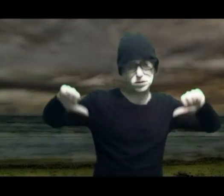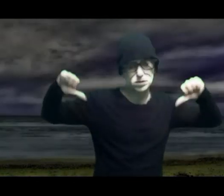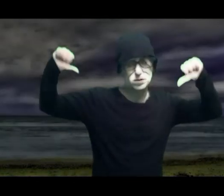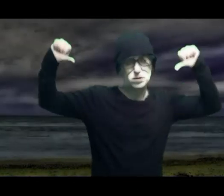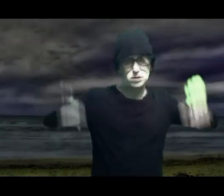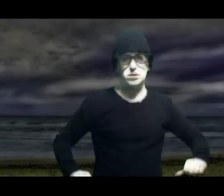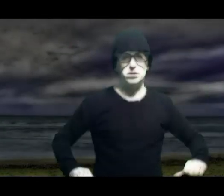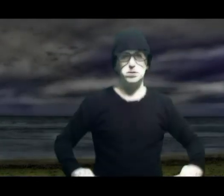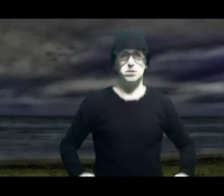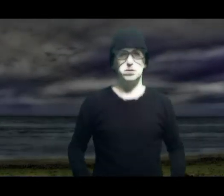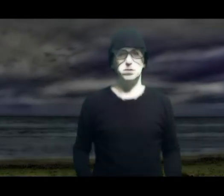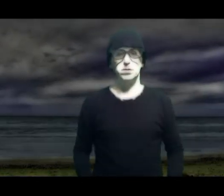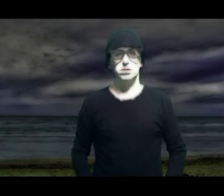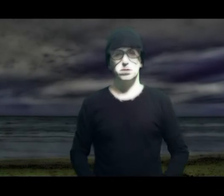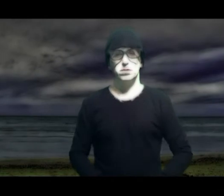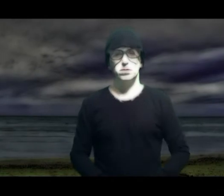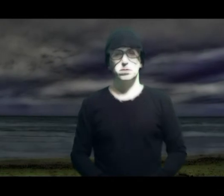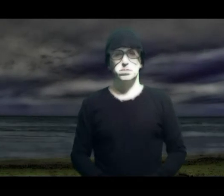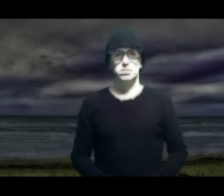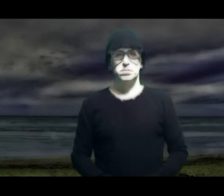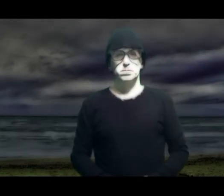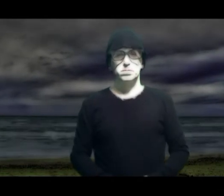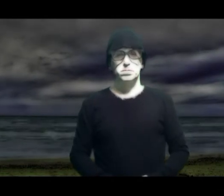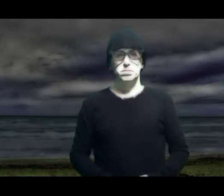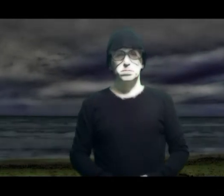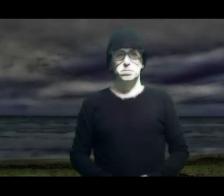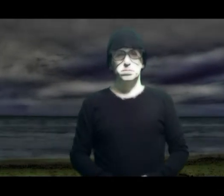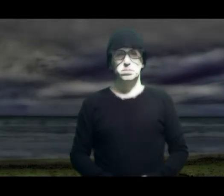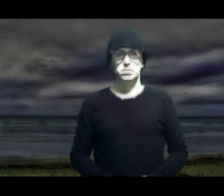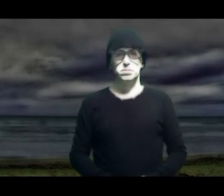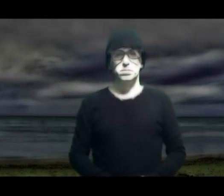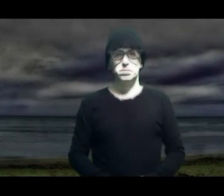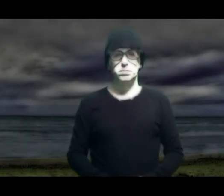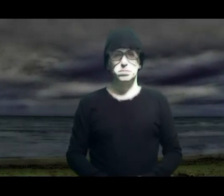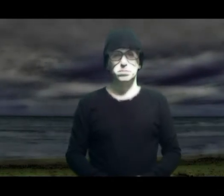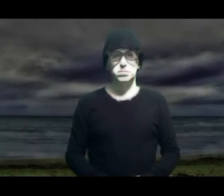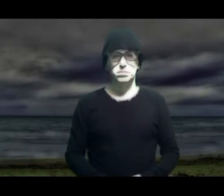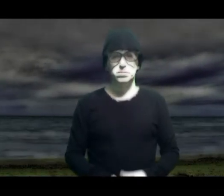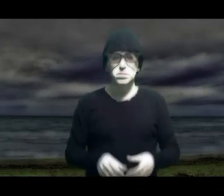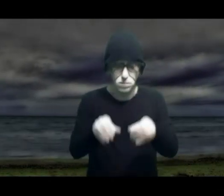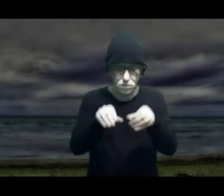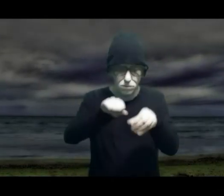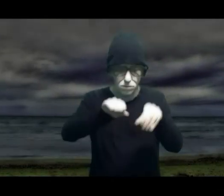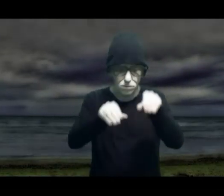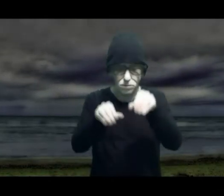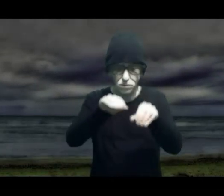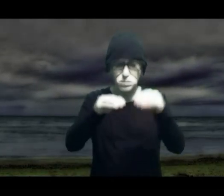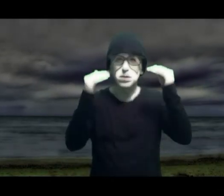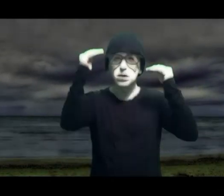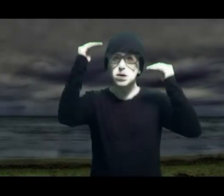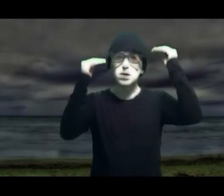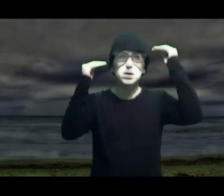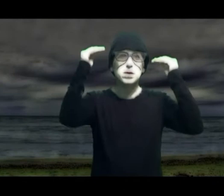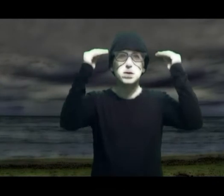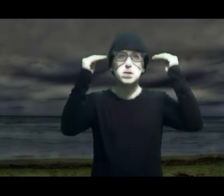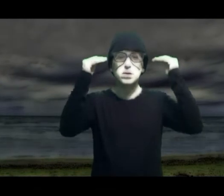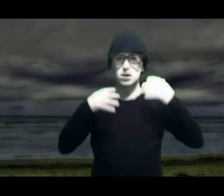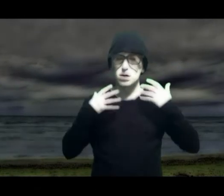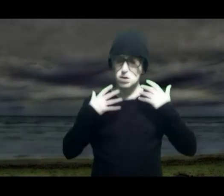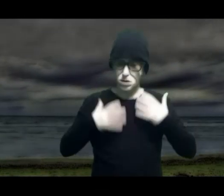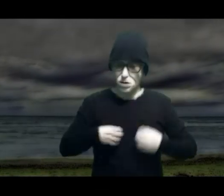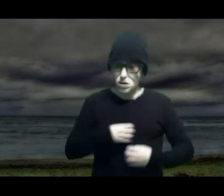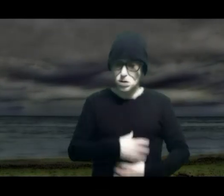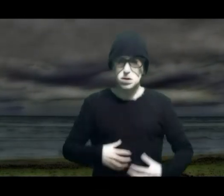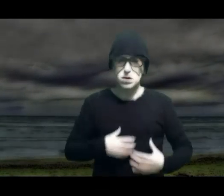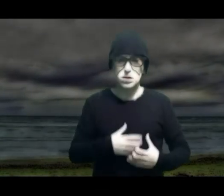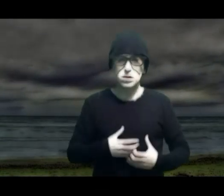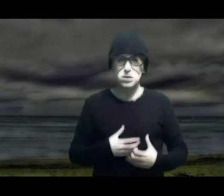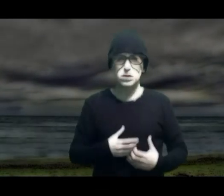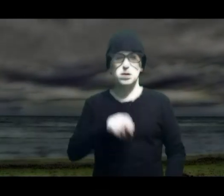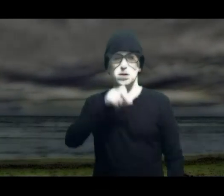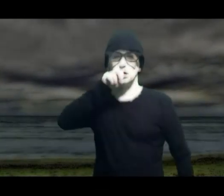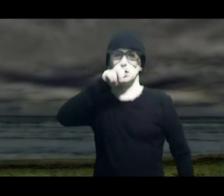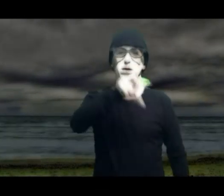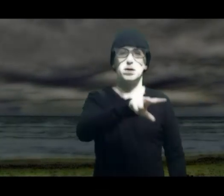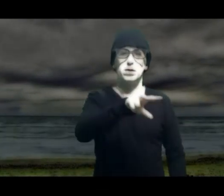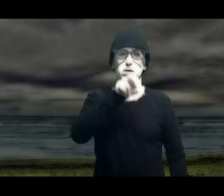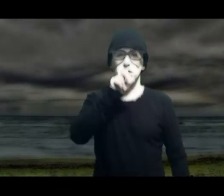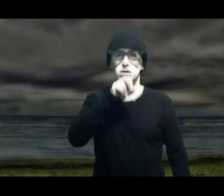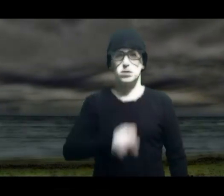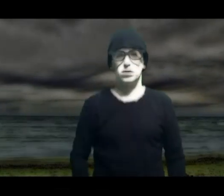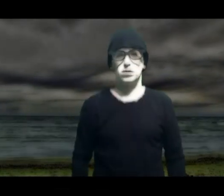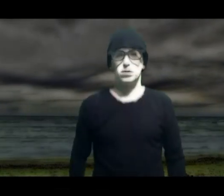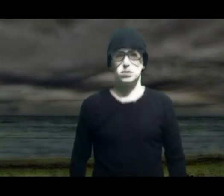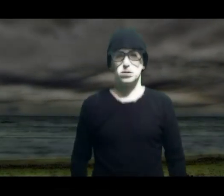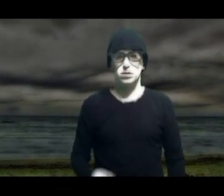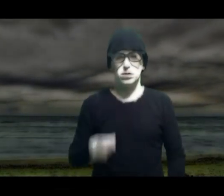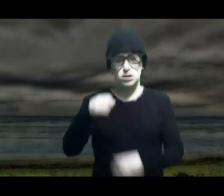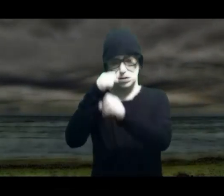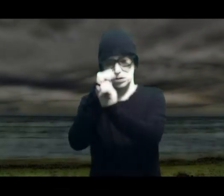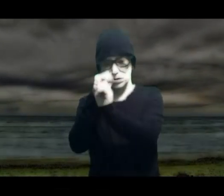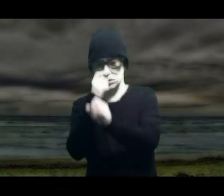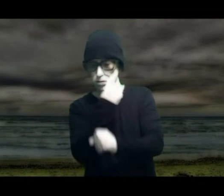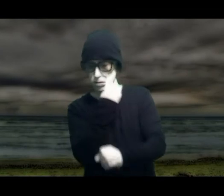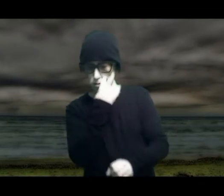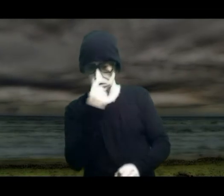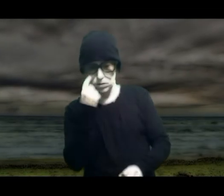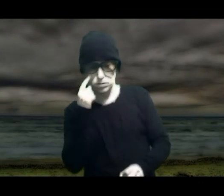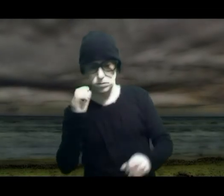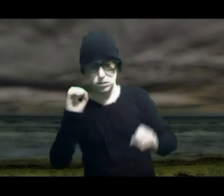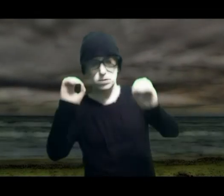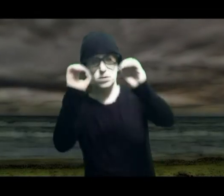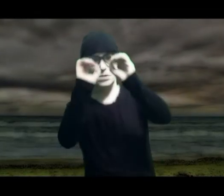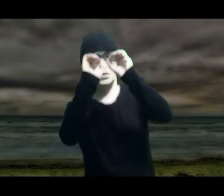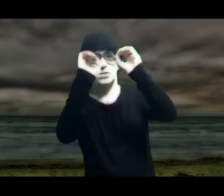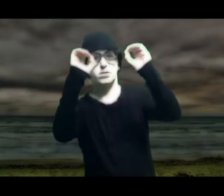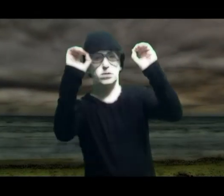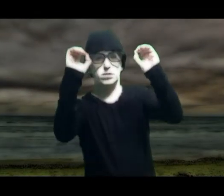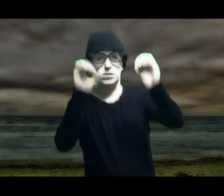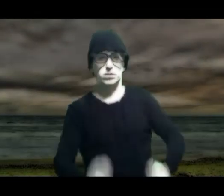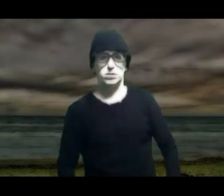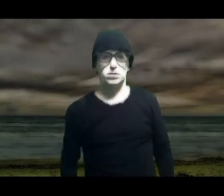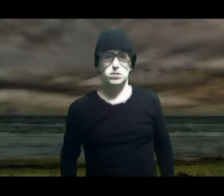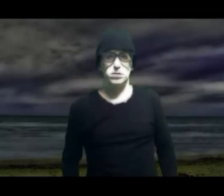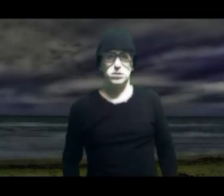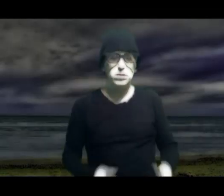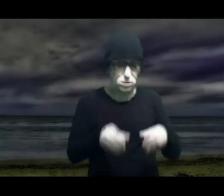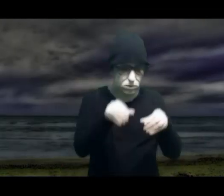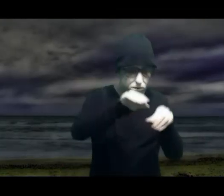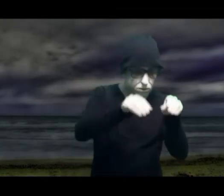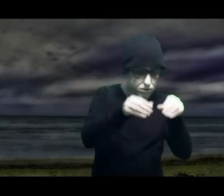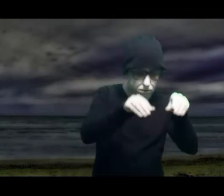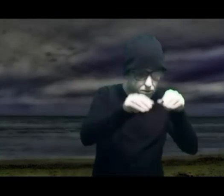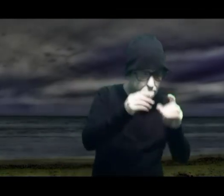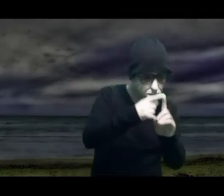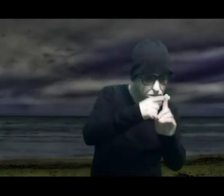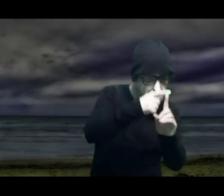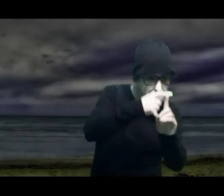"Chemical imbalance" as a cause of "mental illness" is a LIE, there is NO scienctific evidence for this theory NO clinical test, there never was.